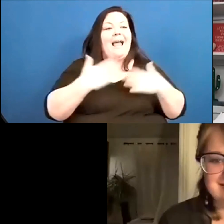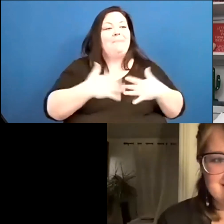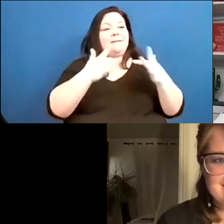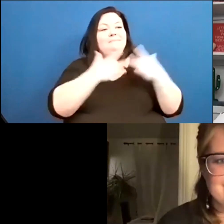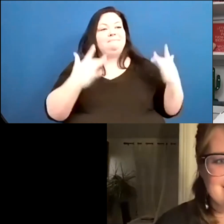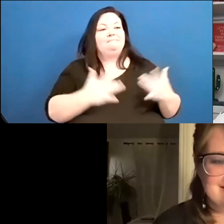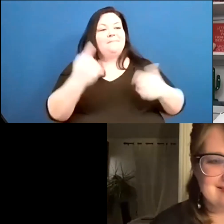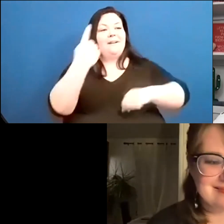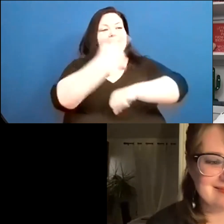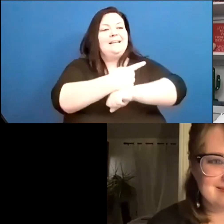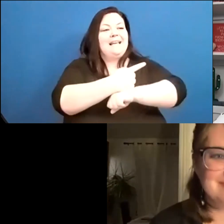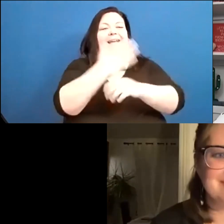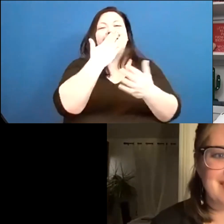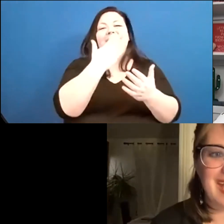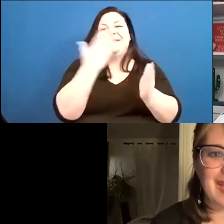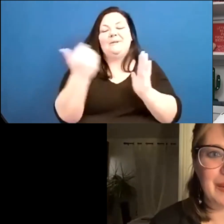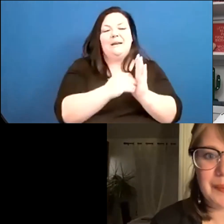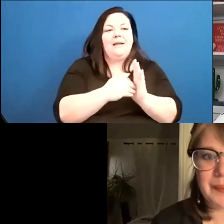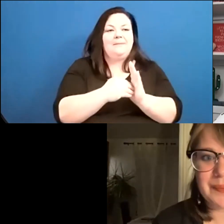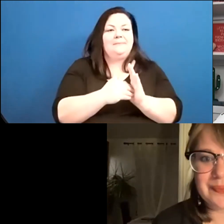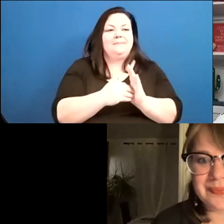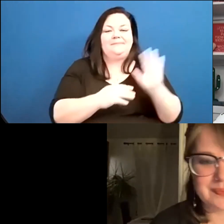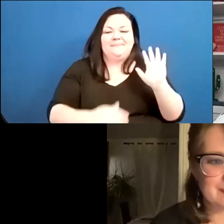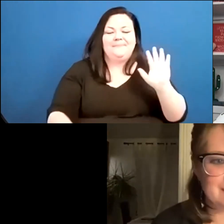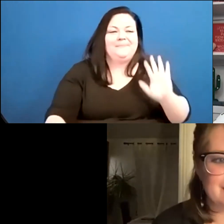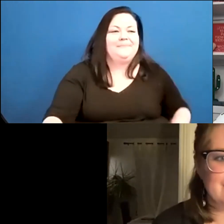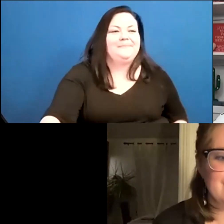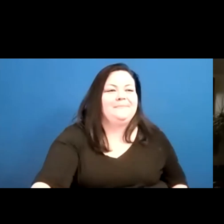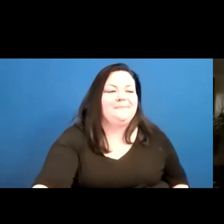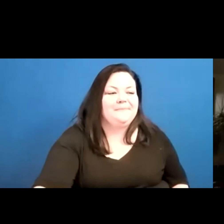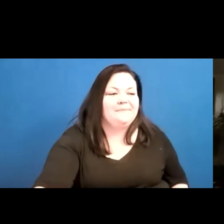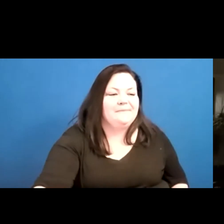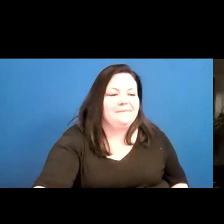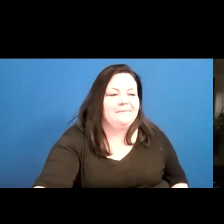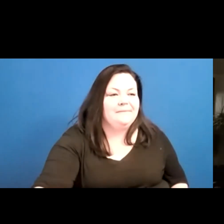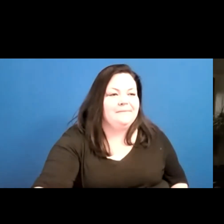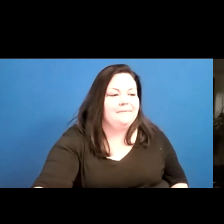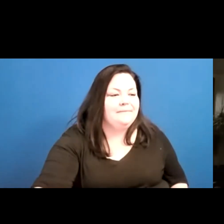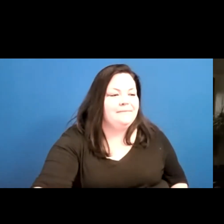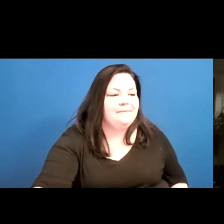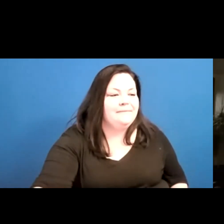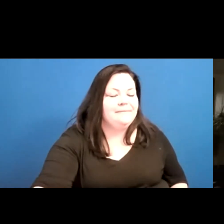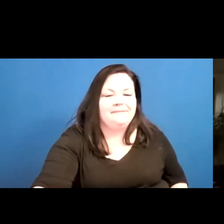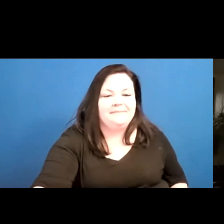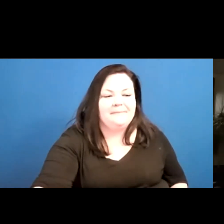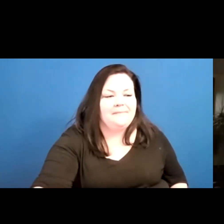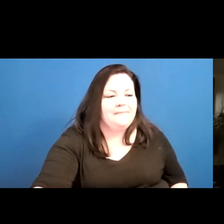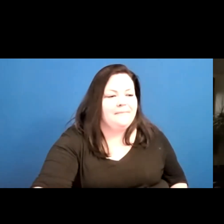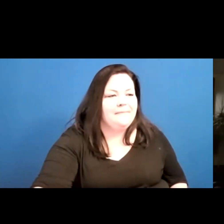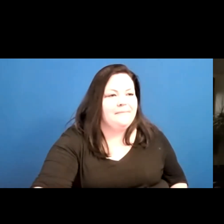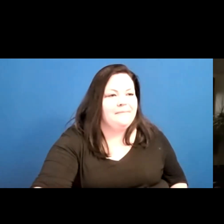Thank you again, thank you, bye everybody, bye.